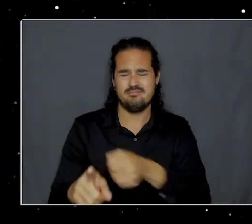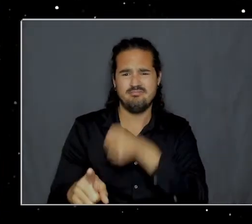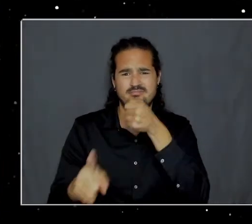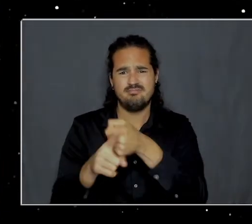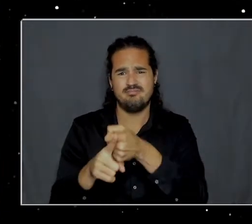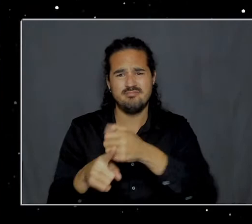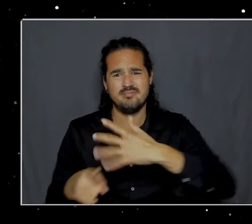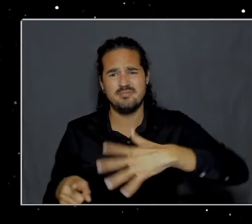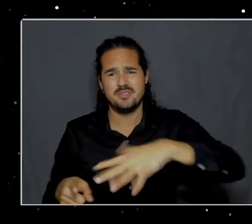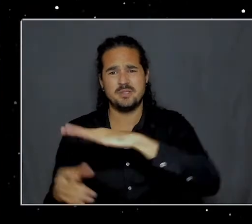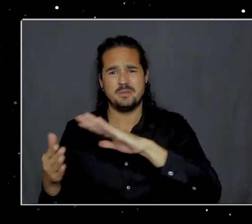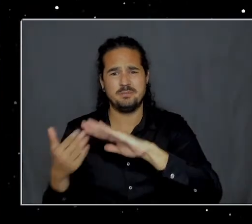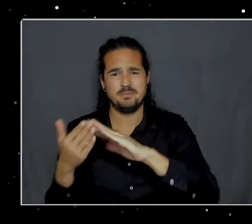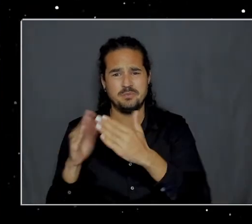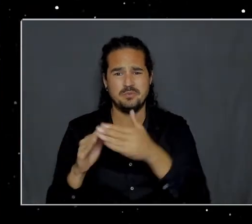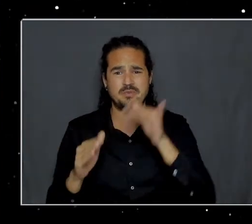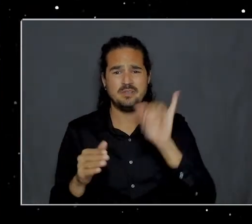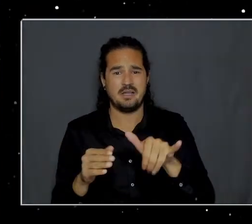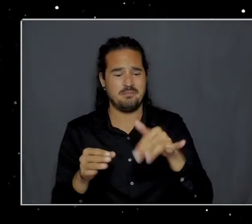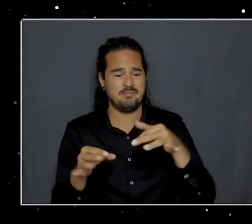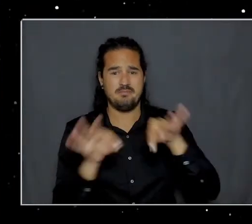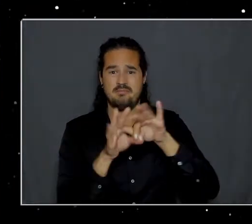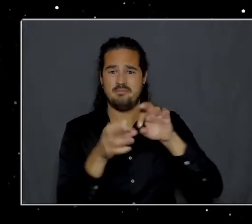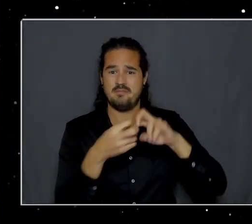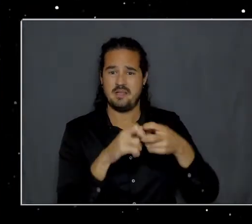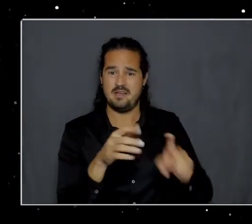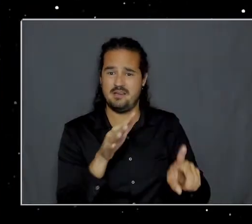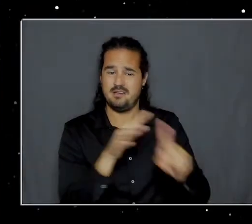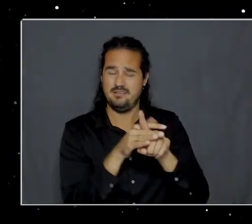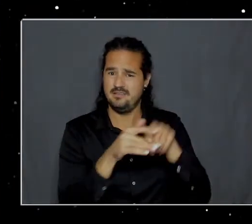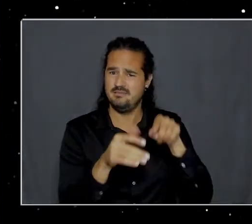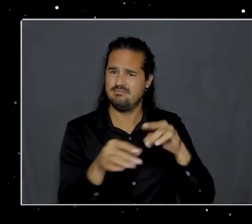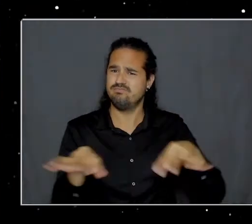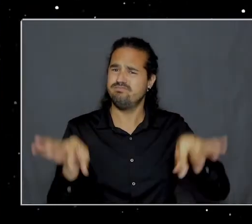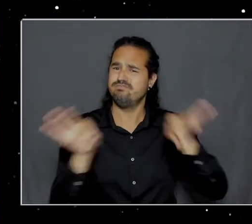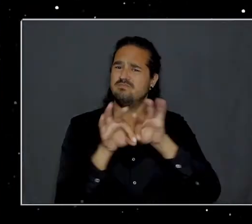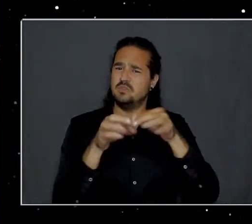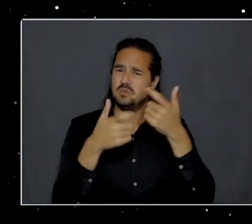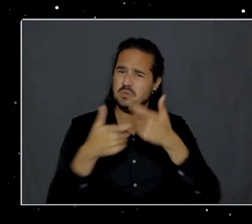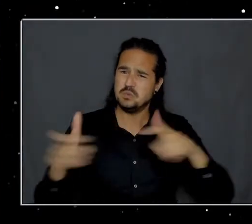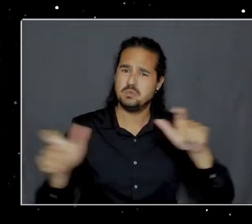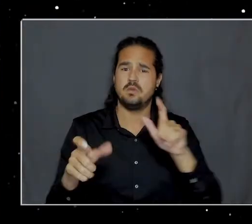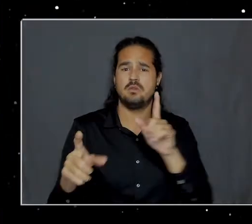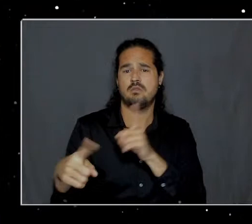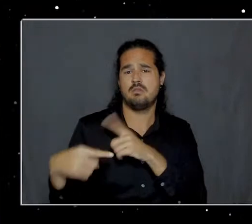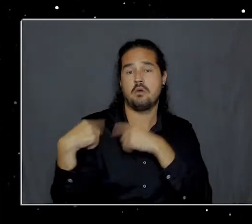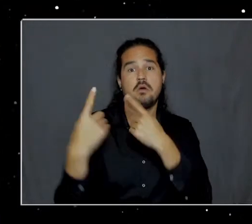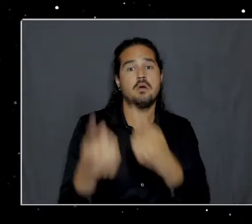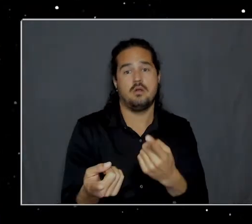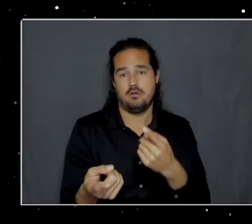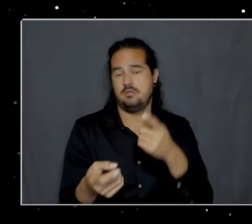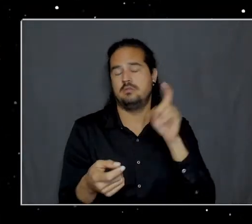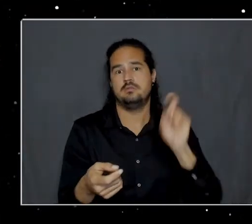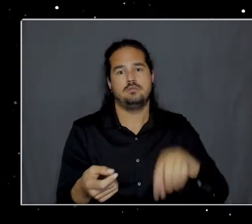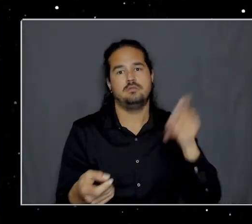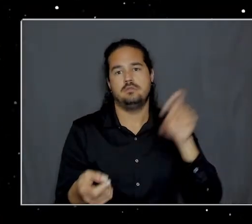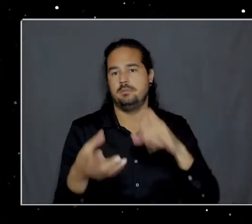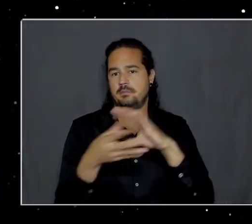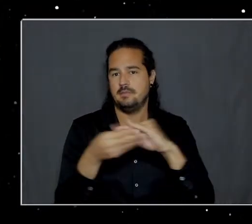IT'S NOT EVERY DAY THAT YOU GET TO WORK ON A MATTER THAT AFFECTS AN ENTIRE CITY AND ON A MATTER THAT RELATES TO ONE OF THE MOST IMPORTANT CONSEQUENTIAL AND LONG OVERDUE MESSAGES, A MESSAGE FOR RACIAL JUSTICE AND AGAINST